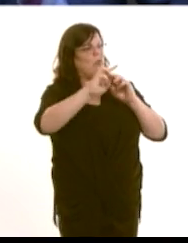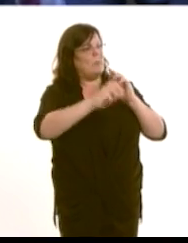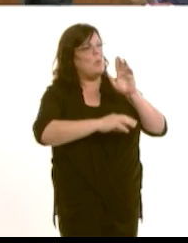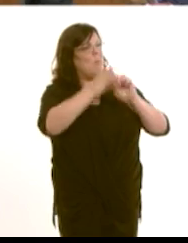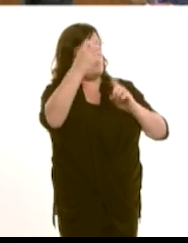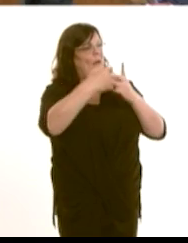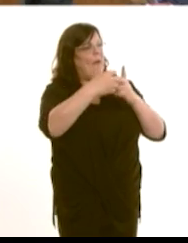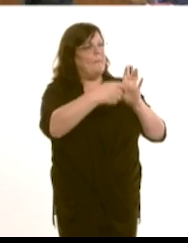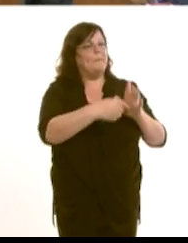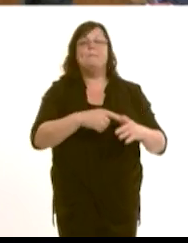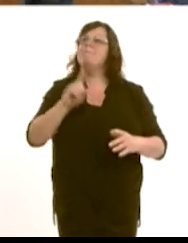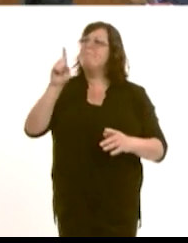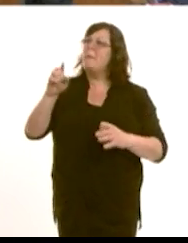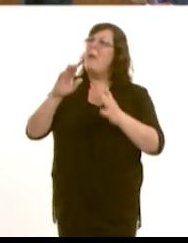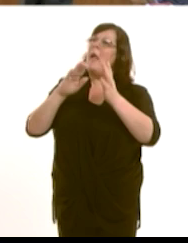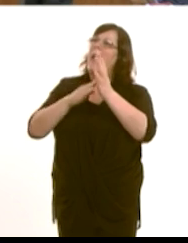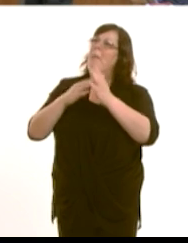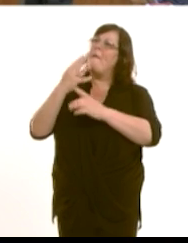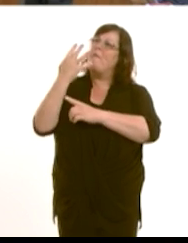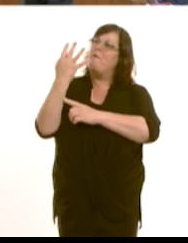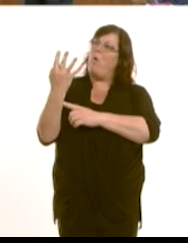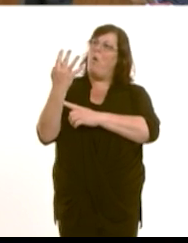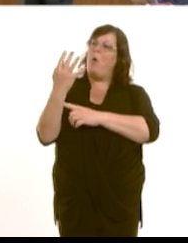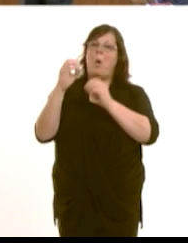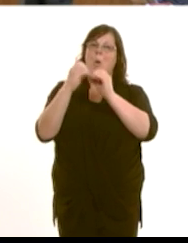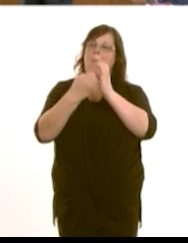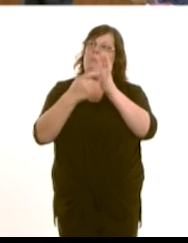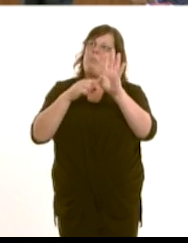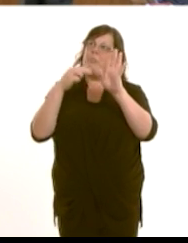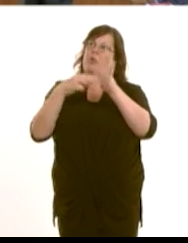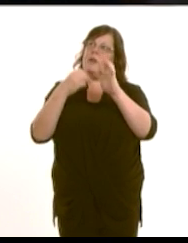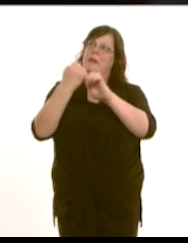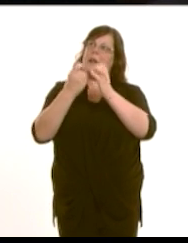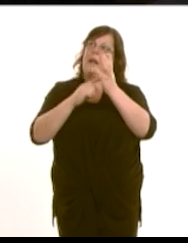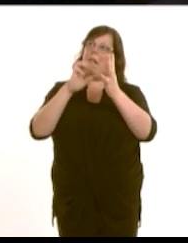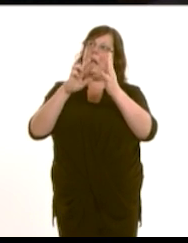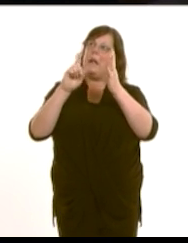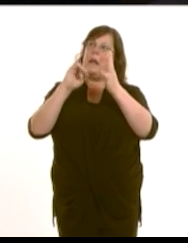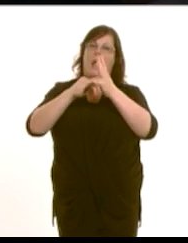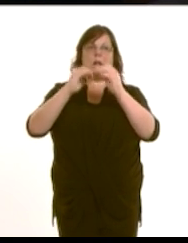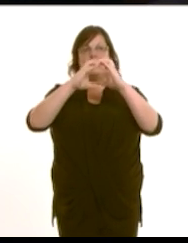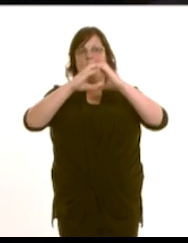A solution to the M4 Brynglas tunnels congestion is a key priority for the Welsh Government and indeed for this Assembly as a whole.